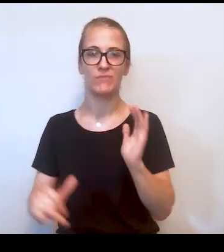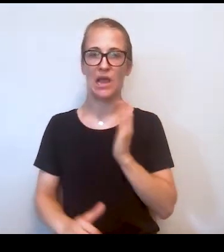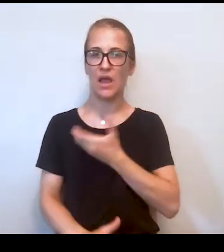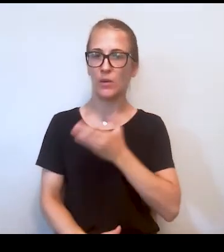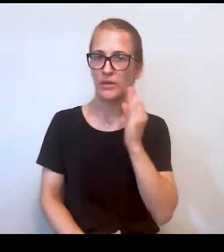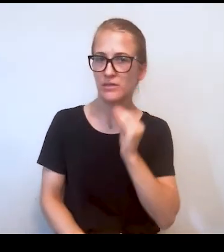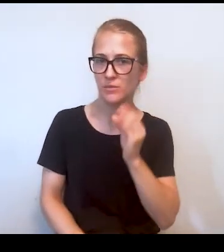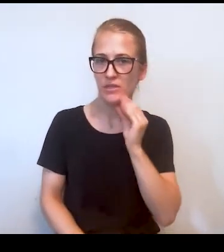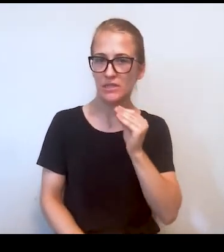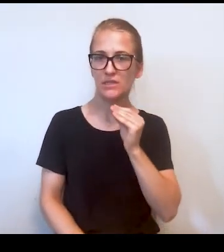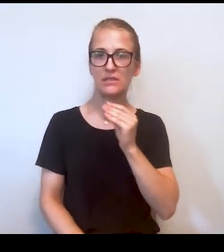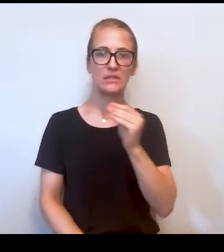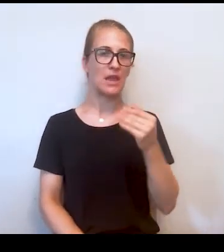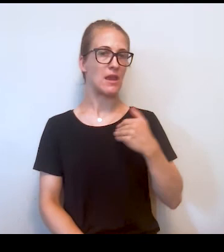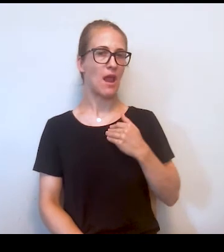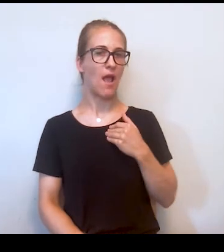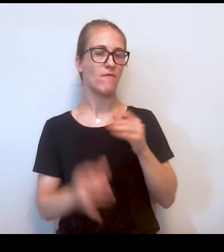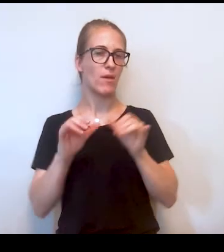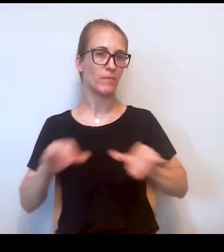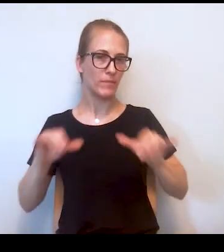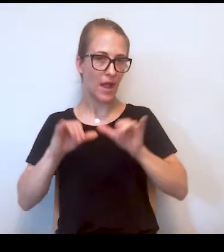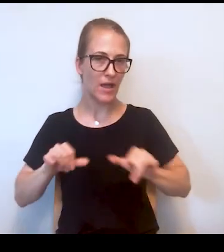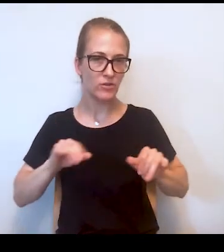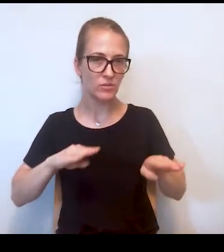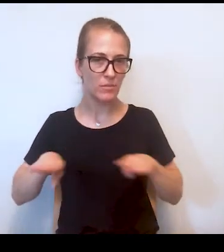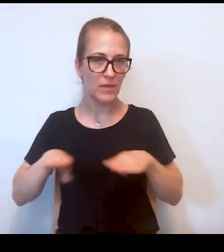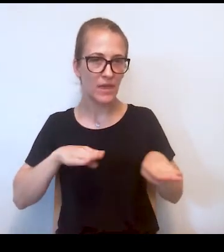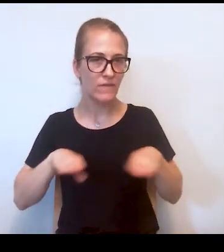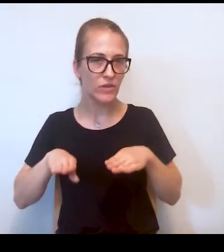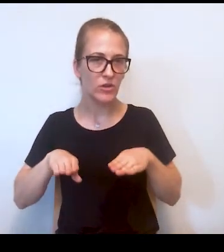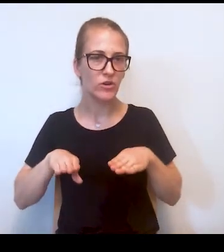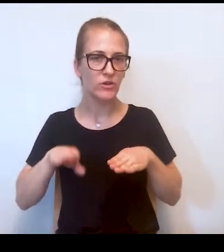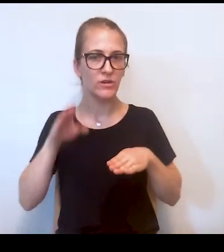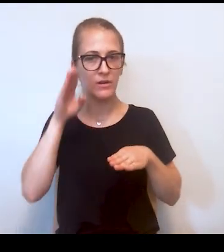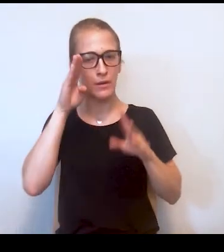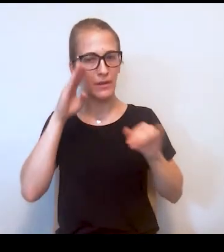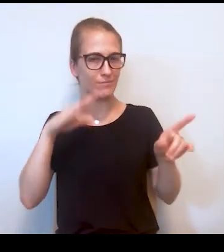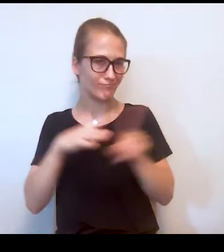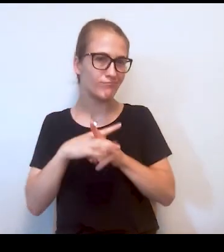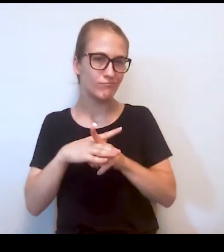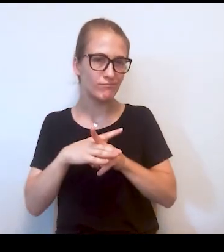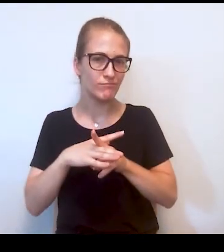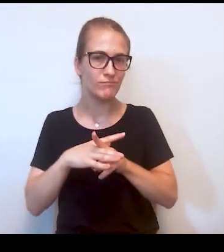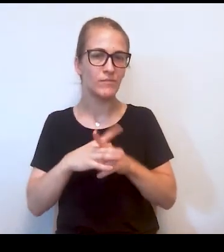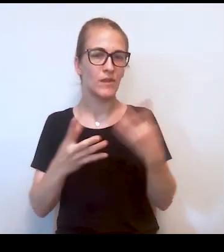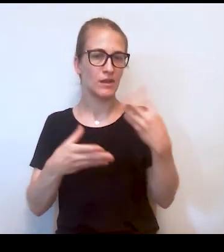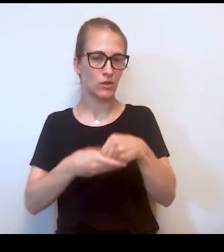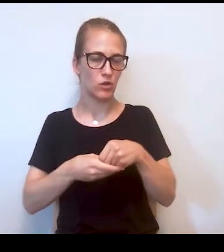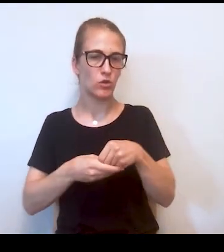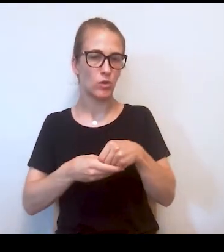including taking authority or not quite understanding positionality,